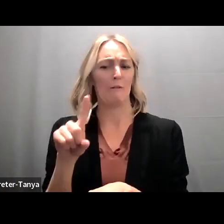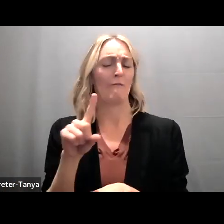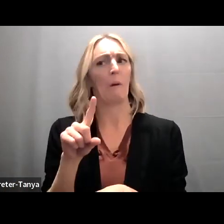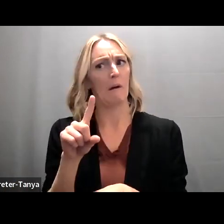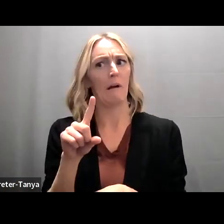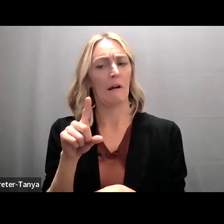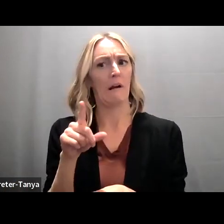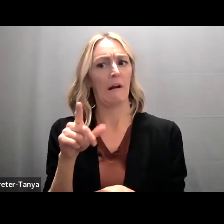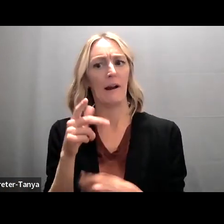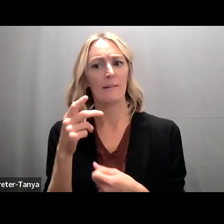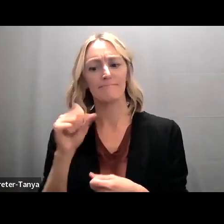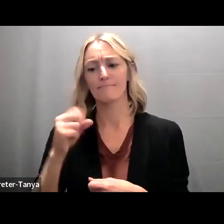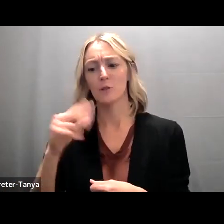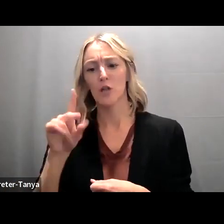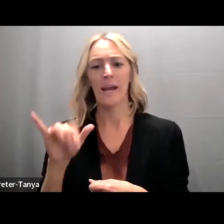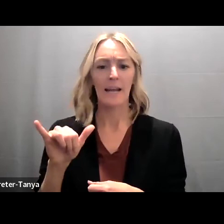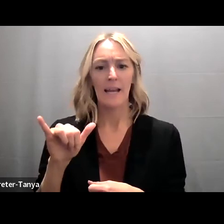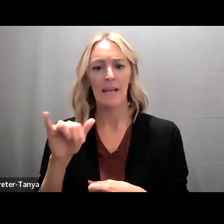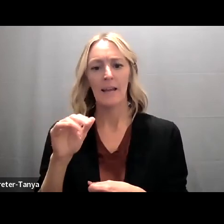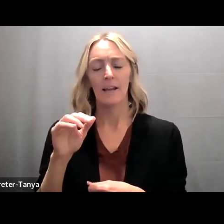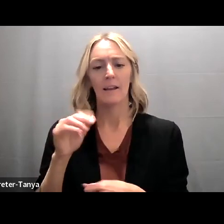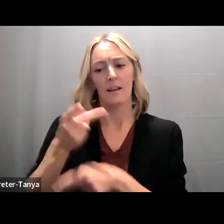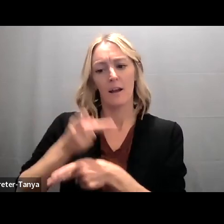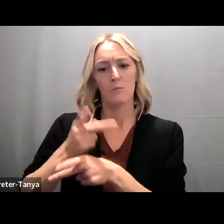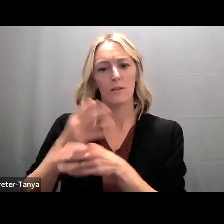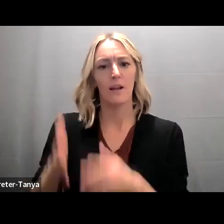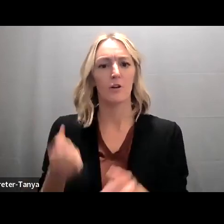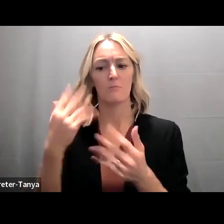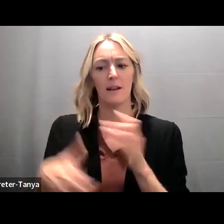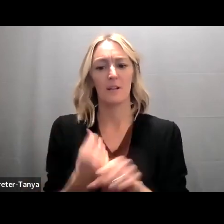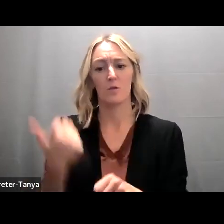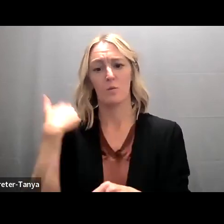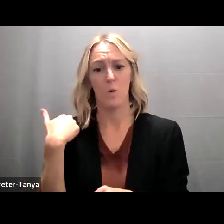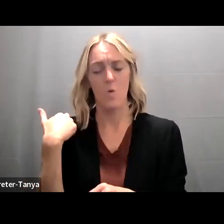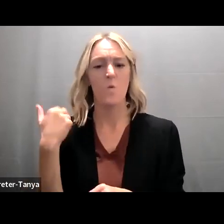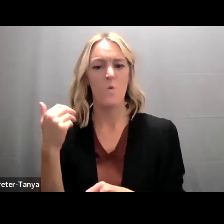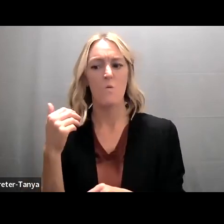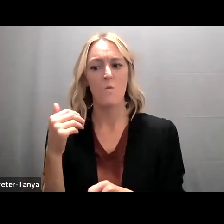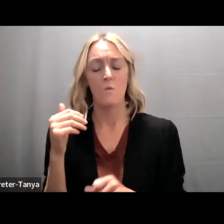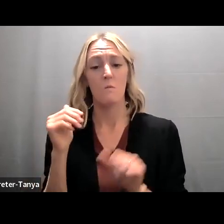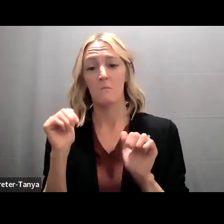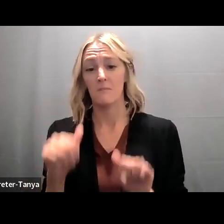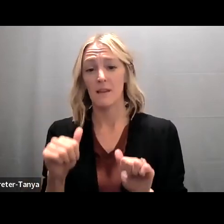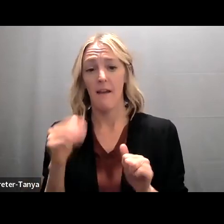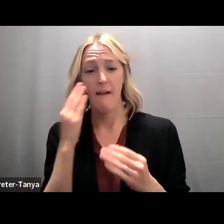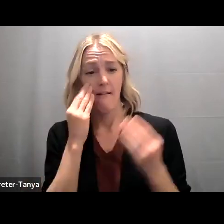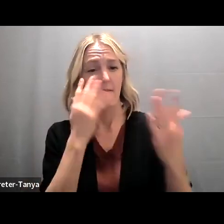There is anyway to anonymously turn them in forbad practices? I believe this is directed towards anybody.